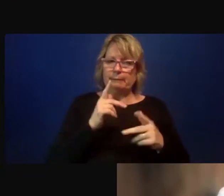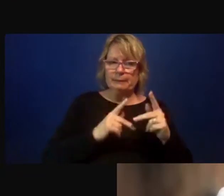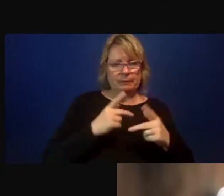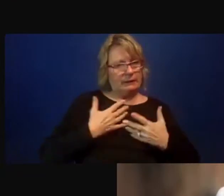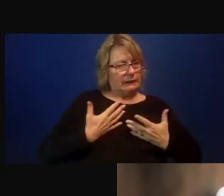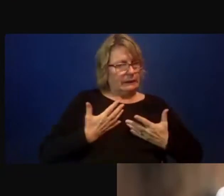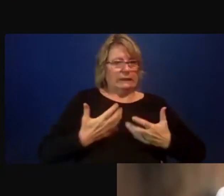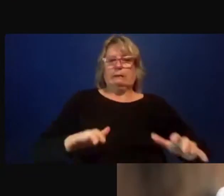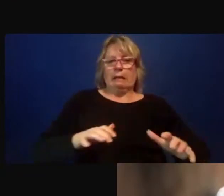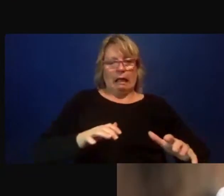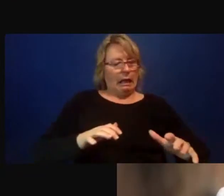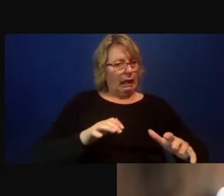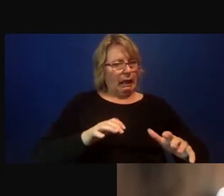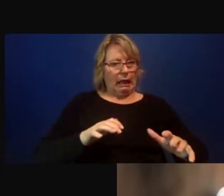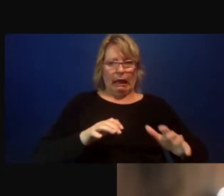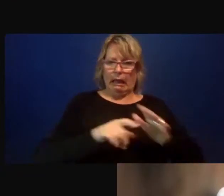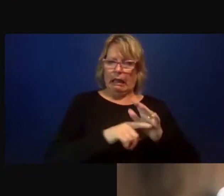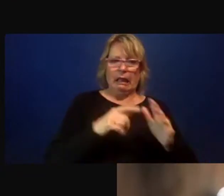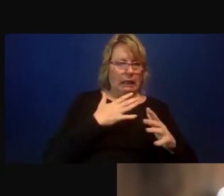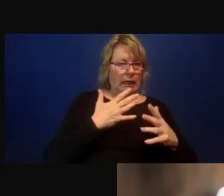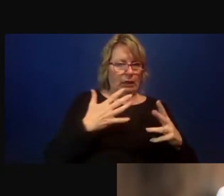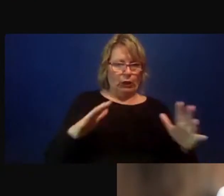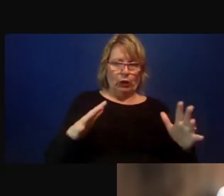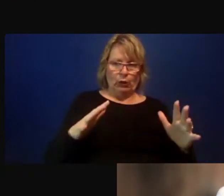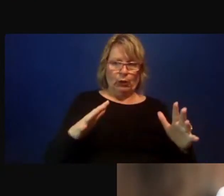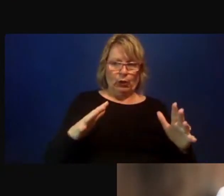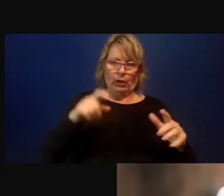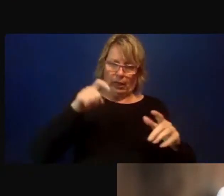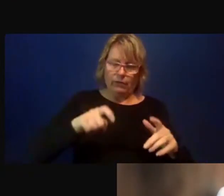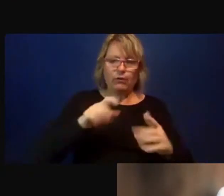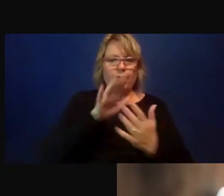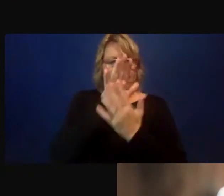to the delivery of care without being next to the patient physically,